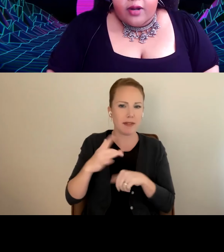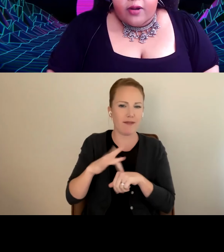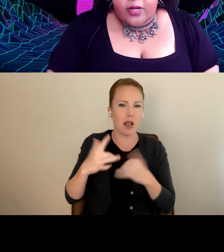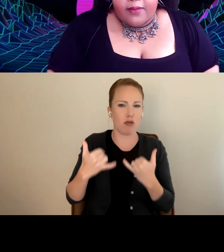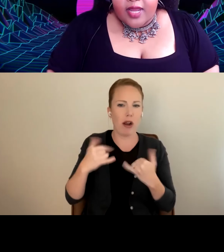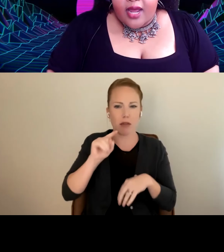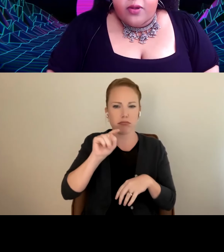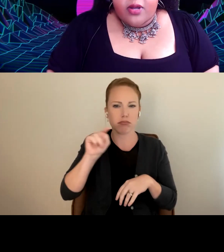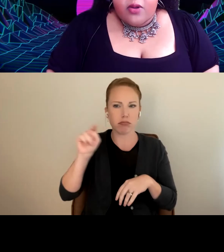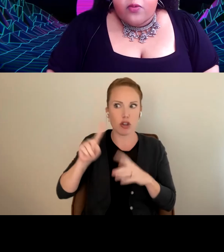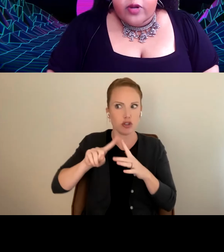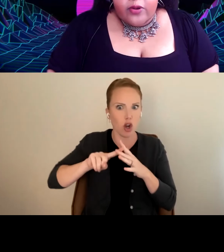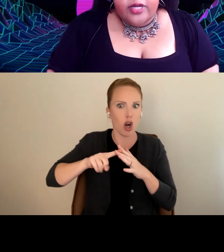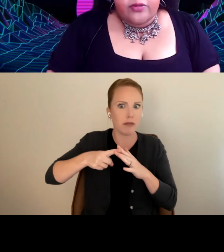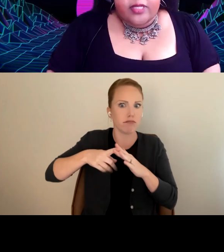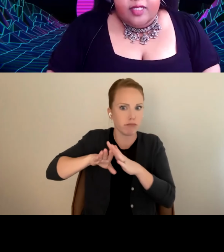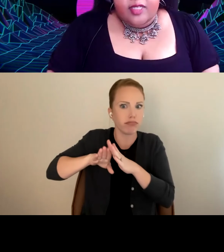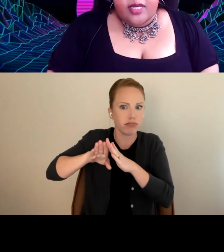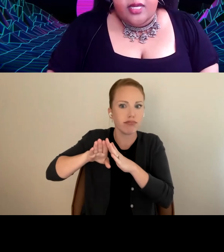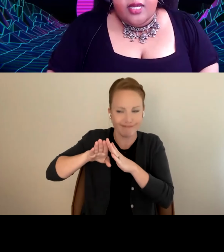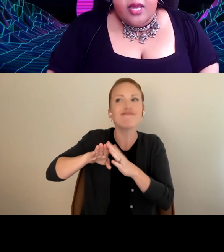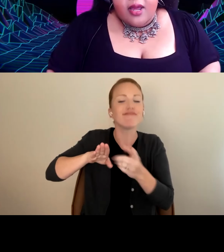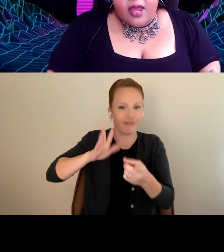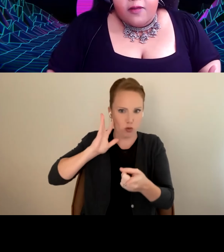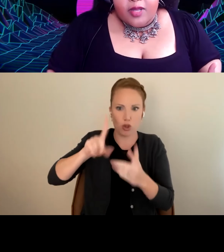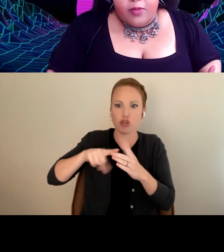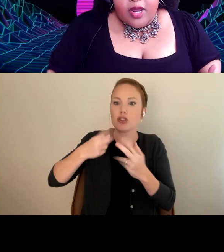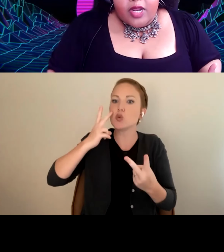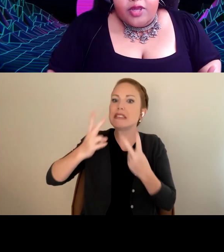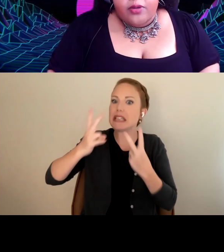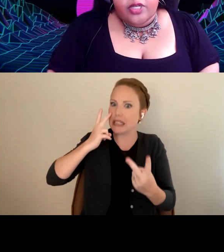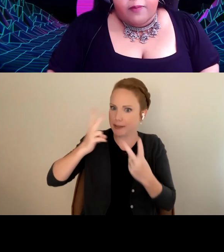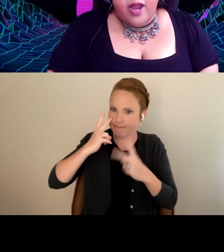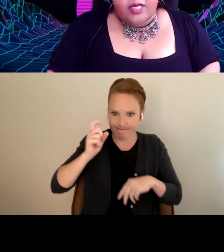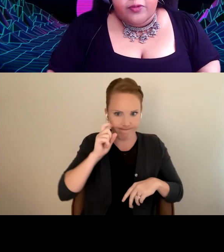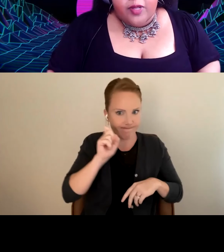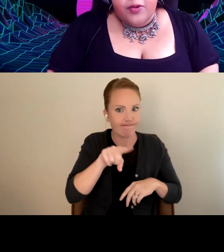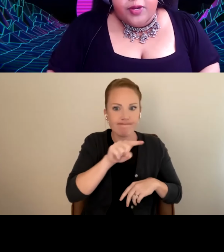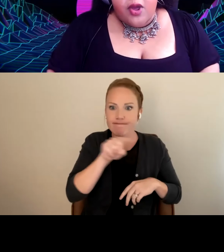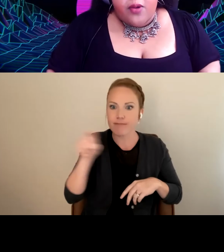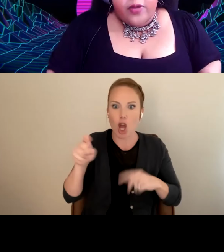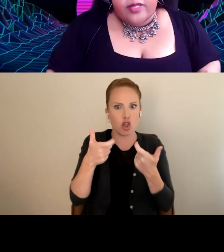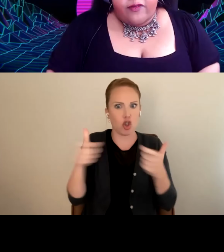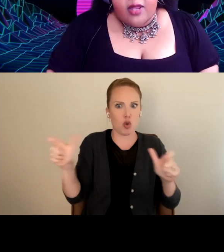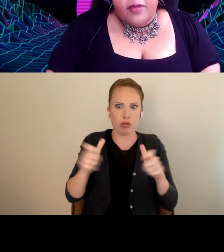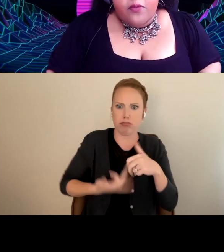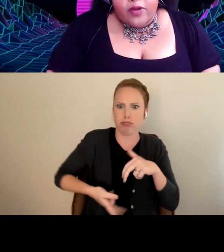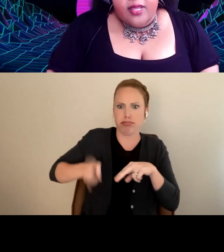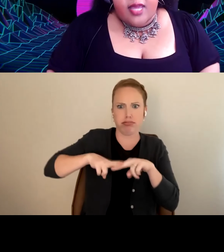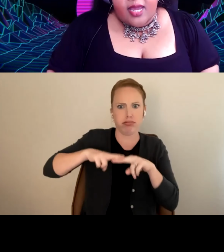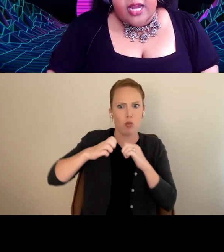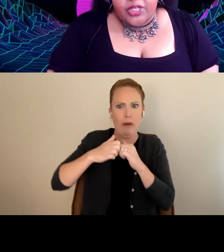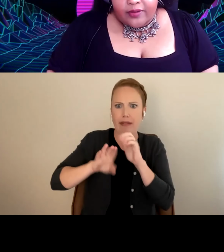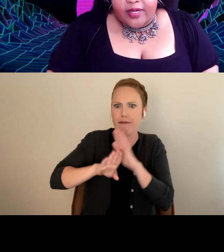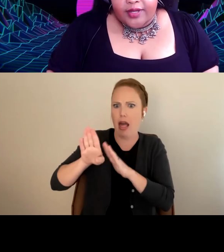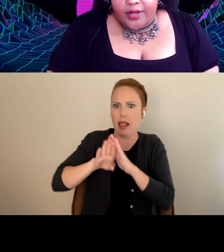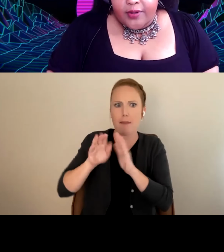are coming out we are going to see a huge uprise and development with AI-Generated code.